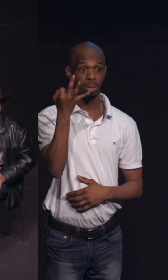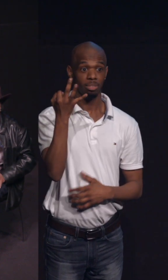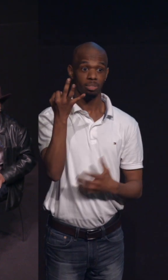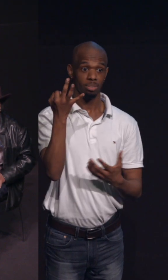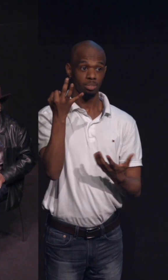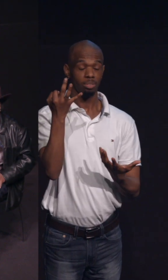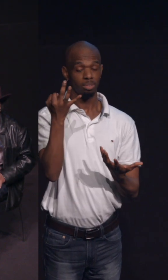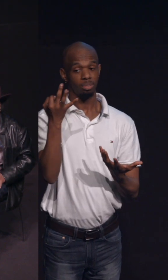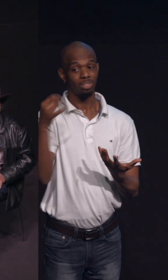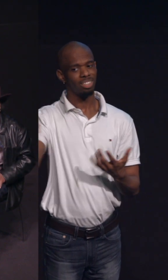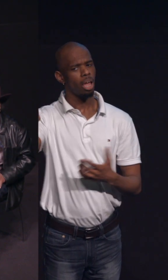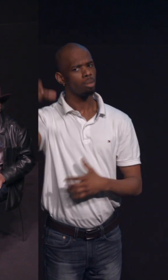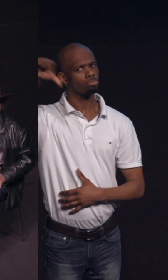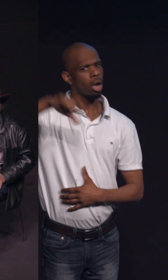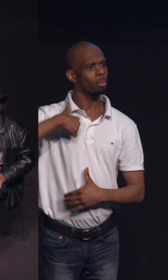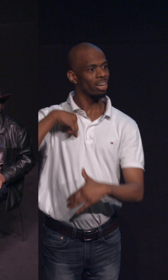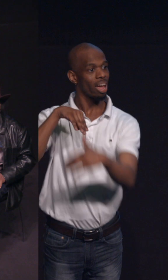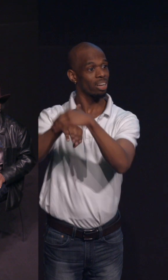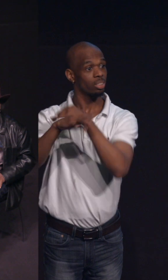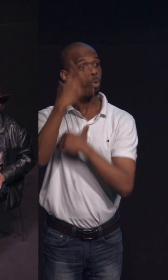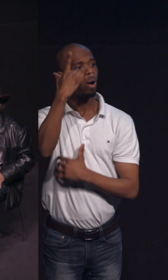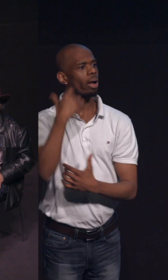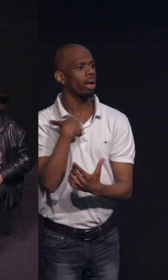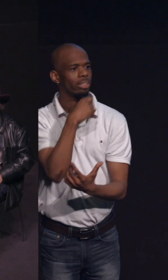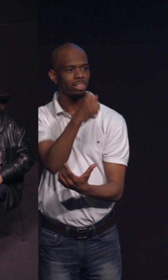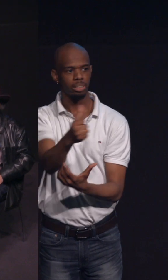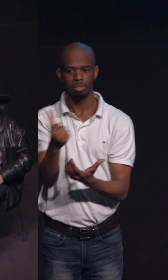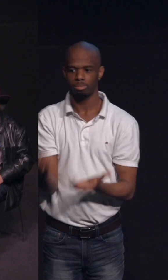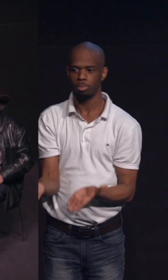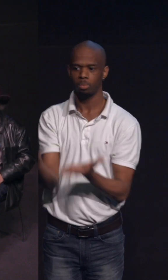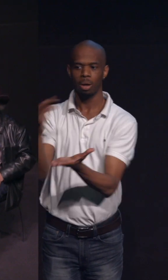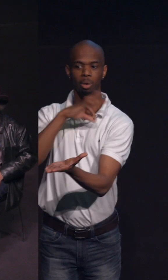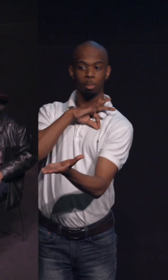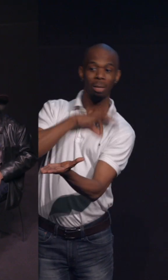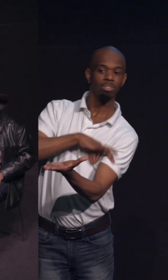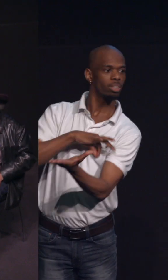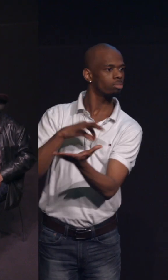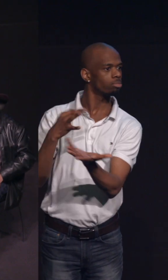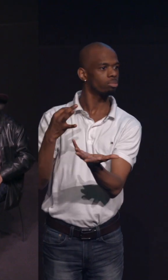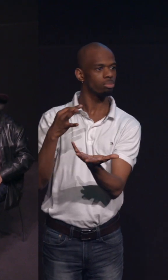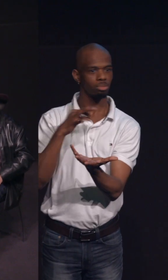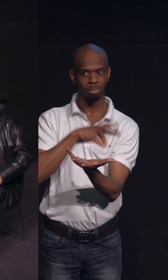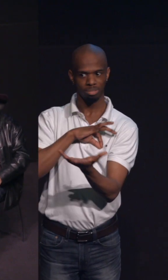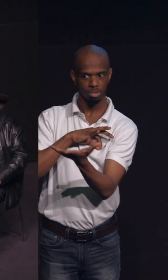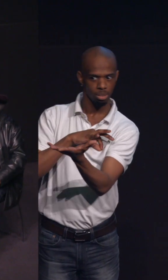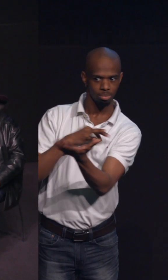you know, I'd bring added flavor to it. But it's amazing how things have turned around now--